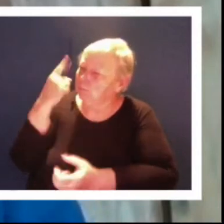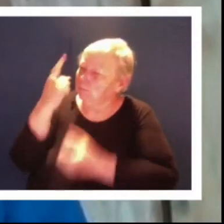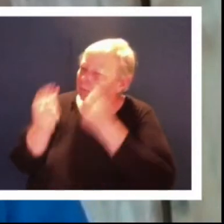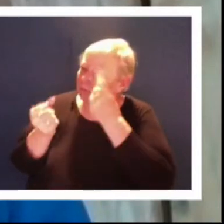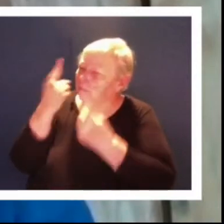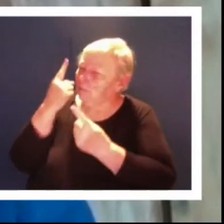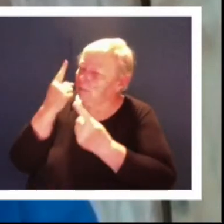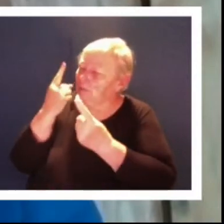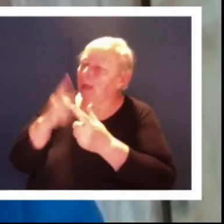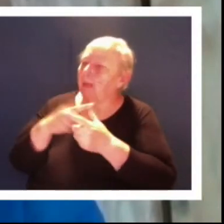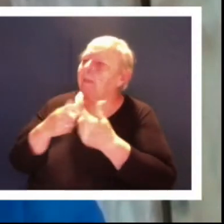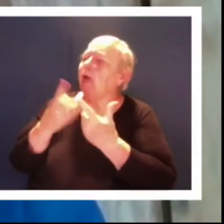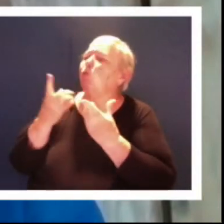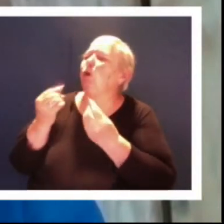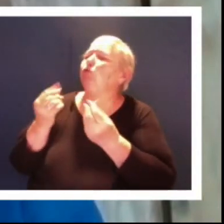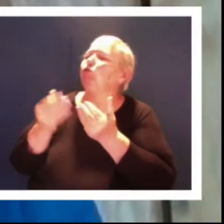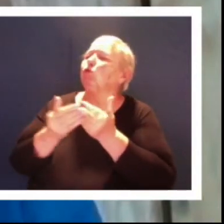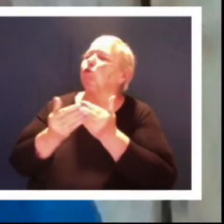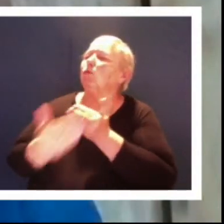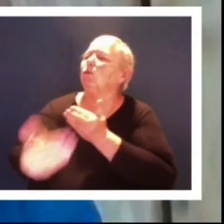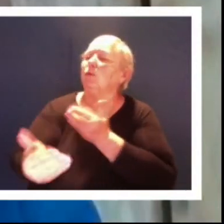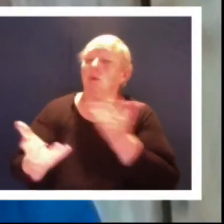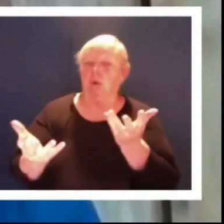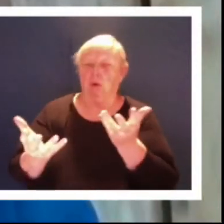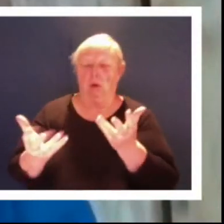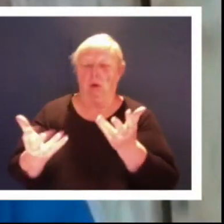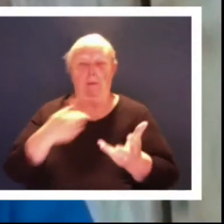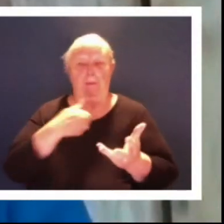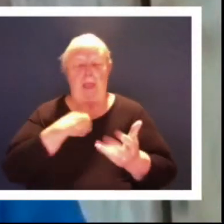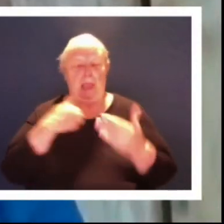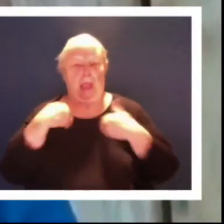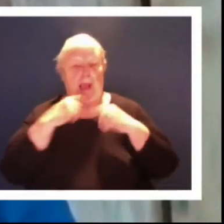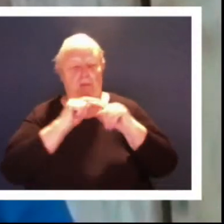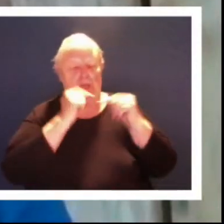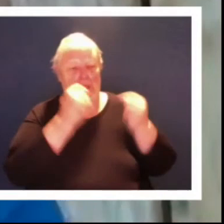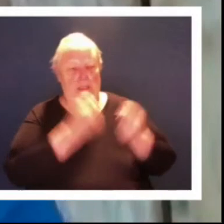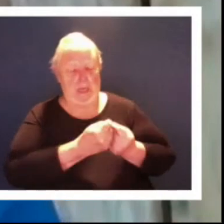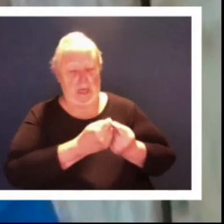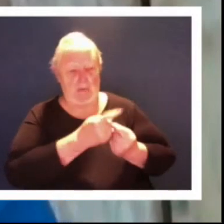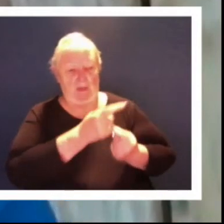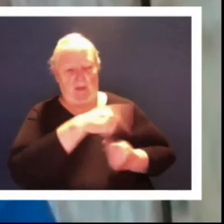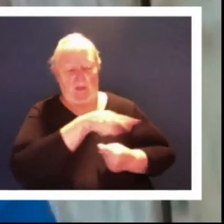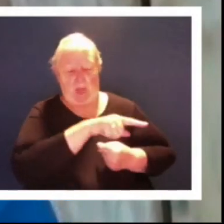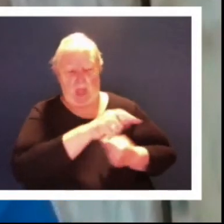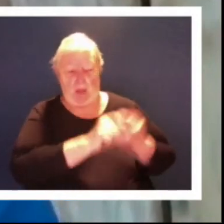With me are also a team of moderators and a co-host to provide any additional support we may need.